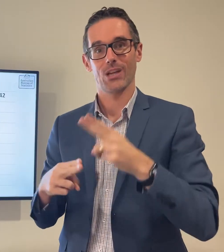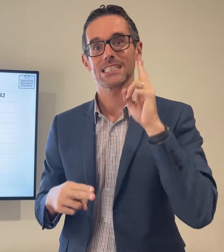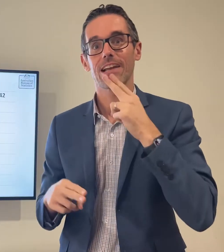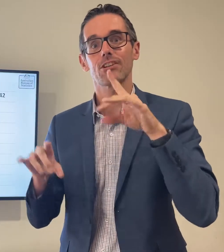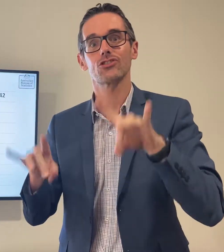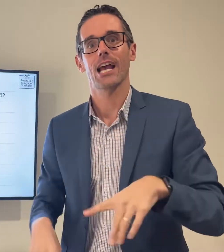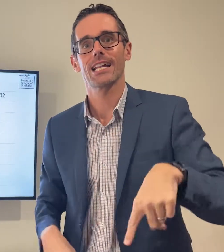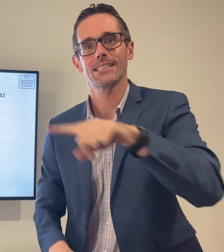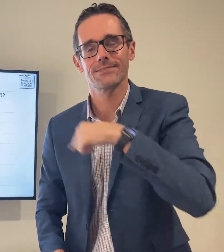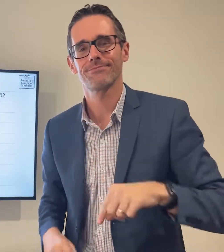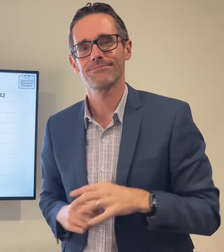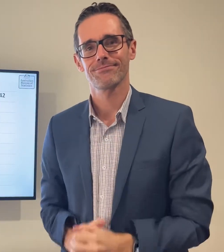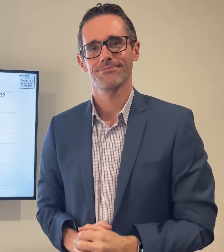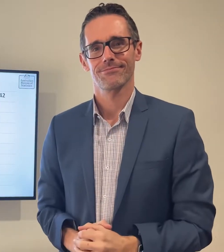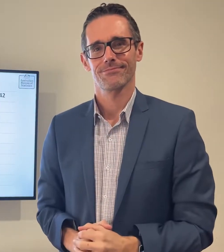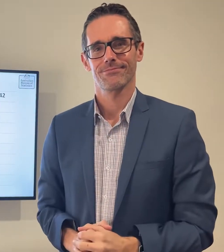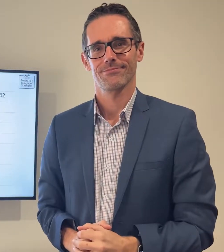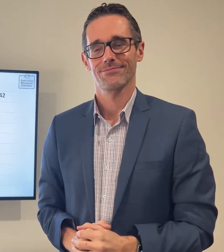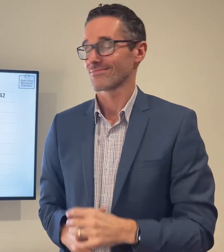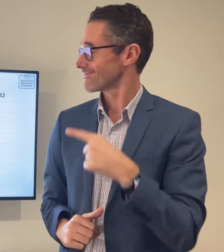and supports for Deaf Australians.